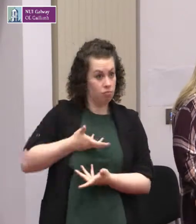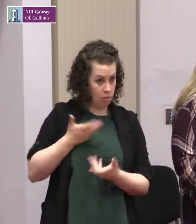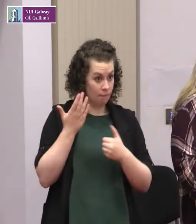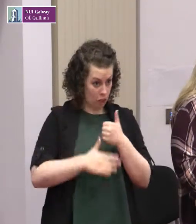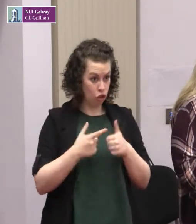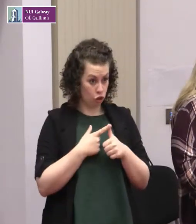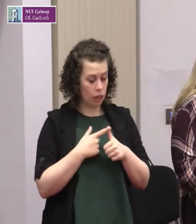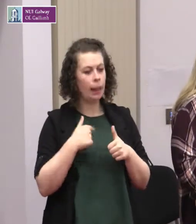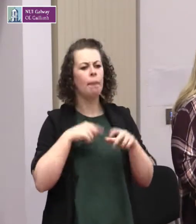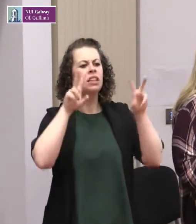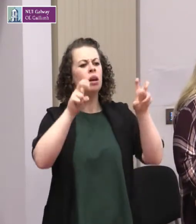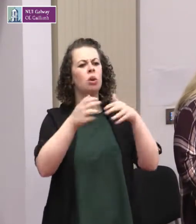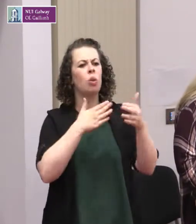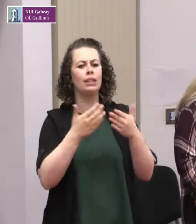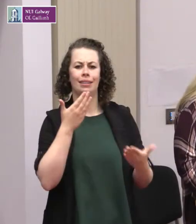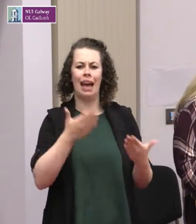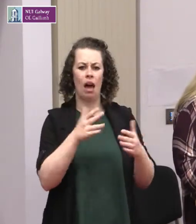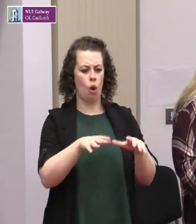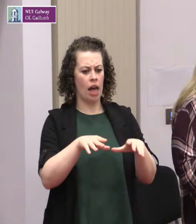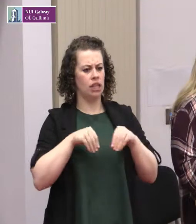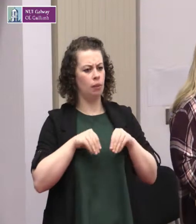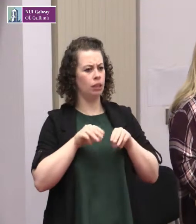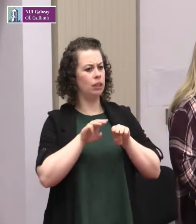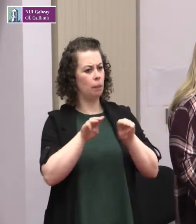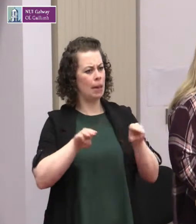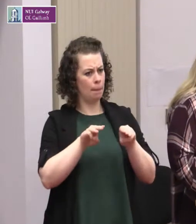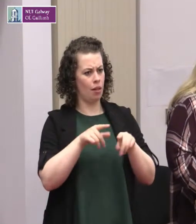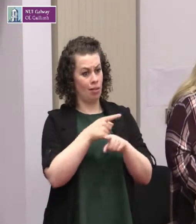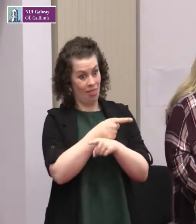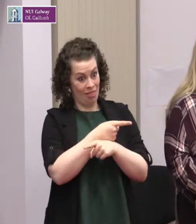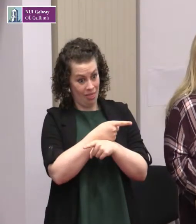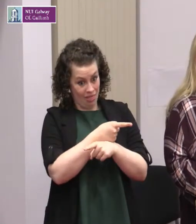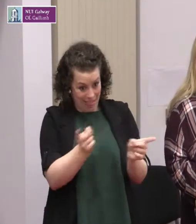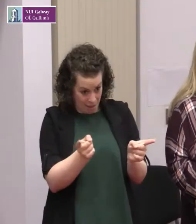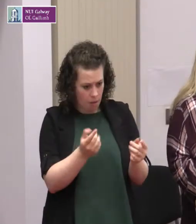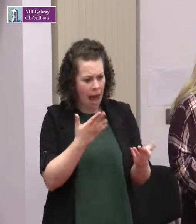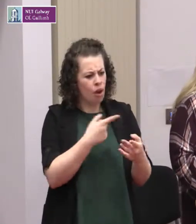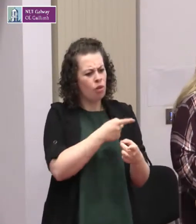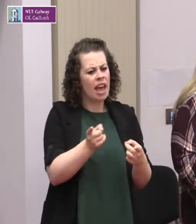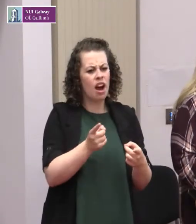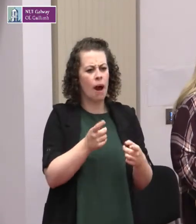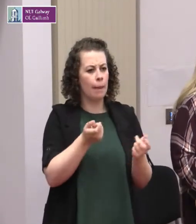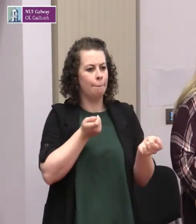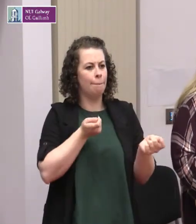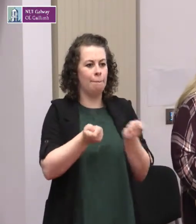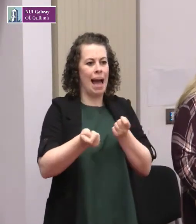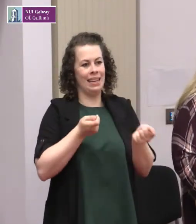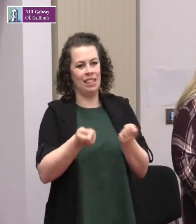What I'm looking at is how adopted people are managed as a particular kind of category